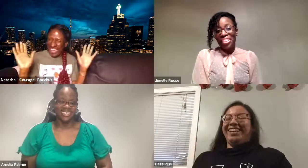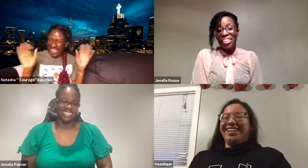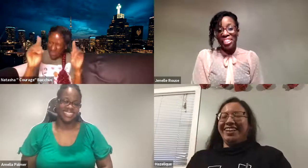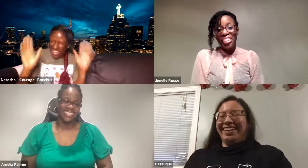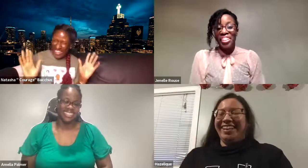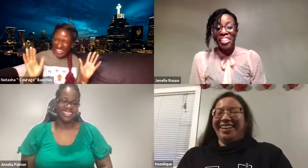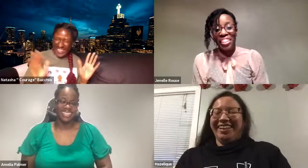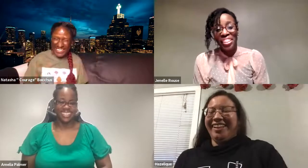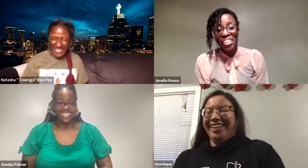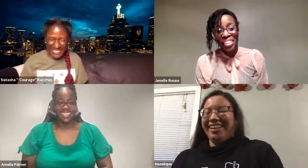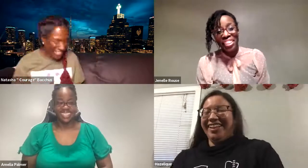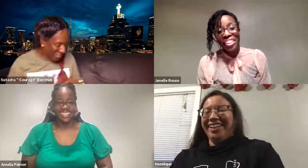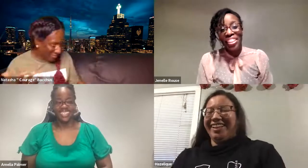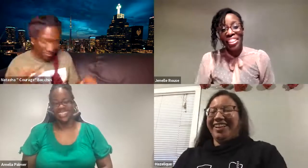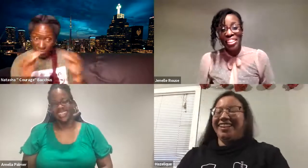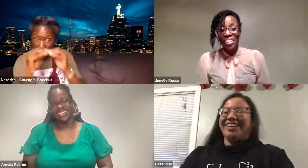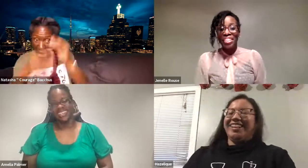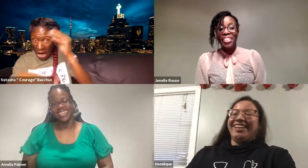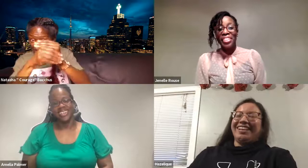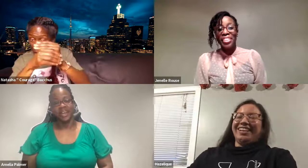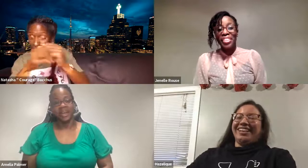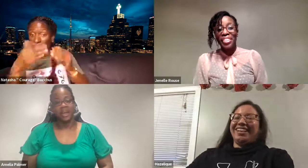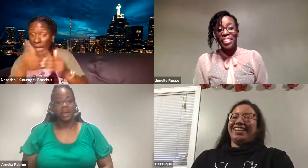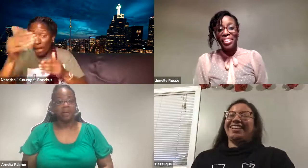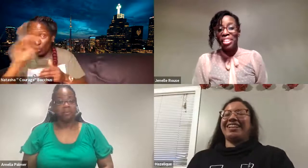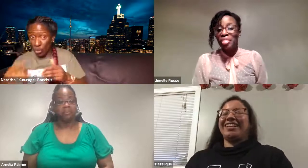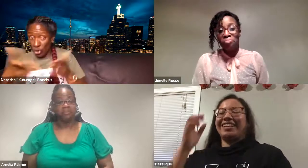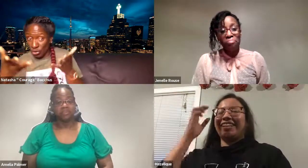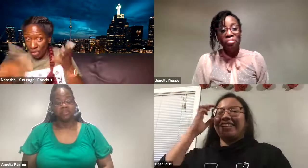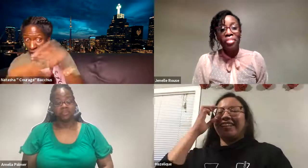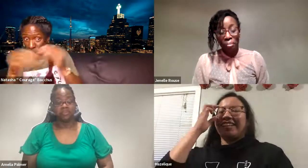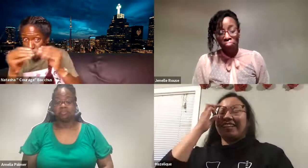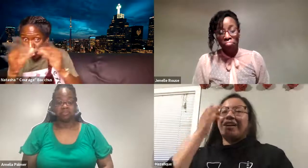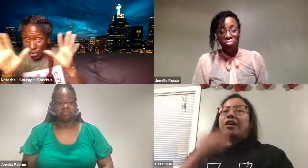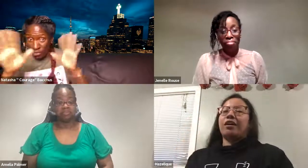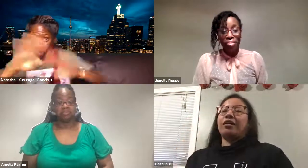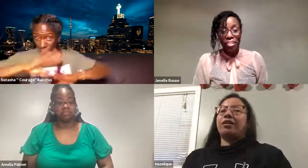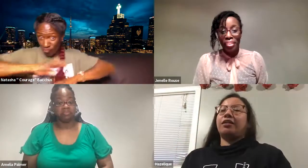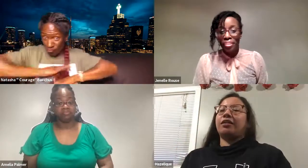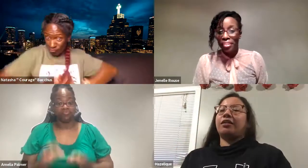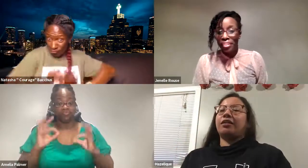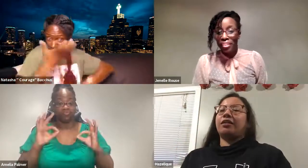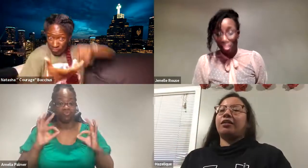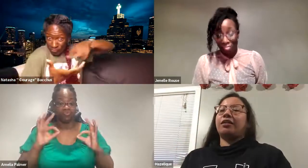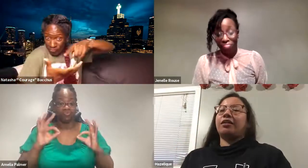and you know i have to do it, it's just so great - any anything to add to that last question? are